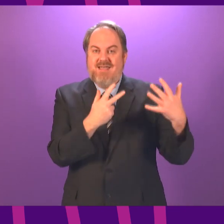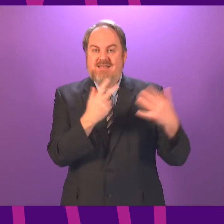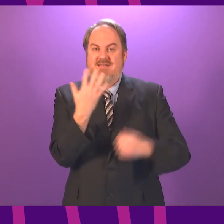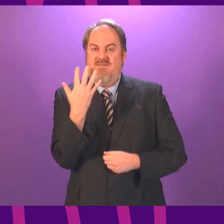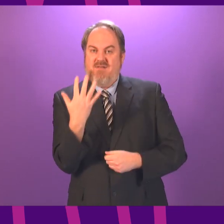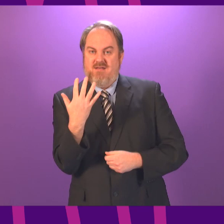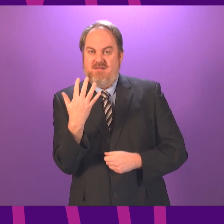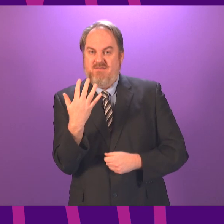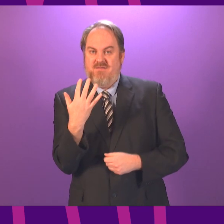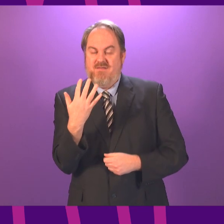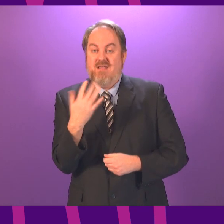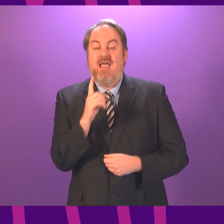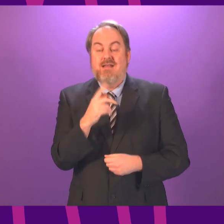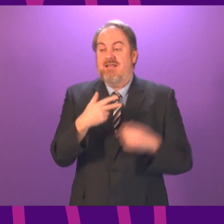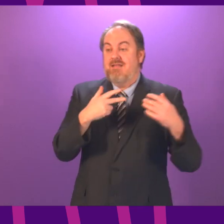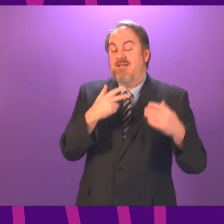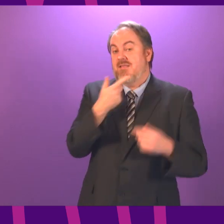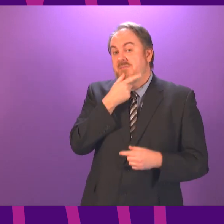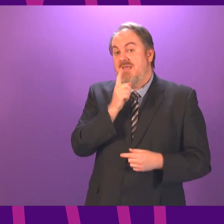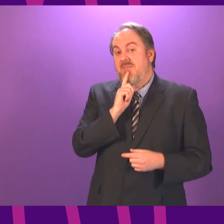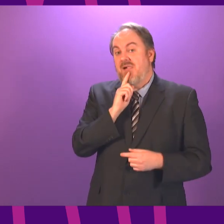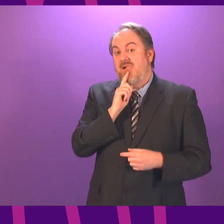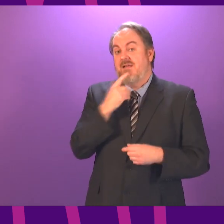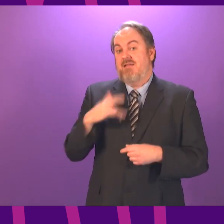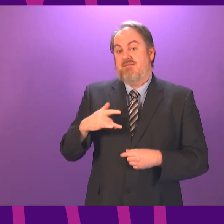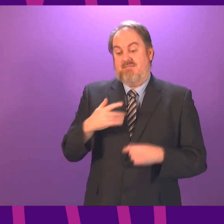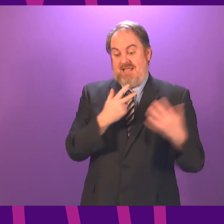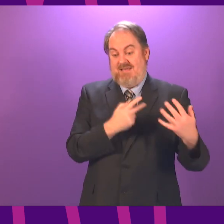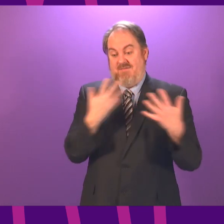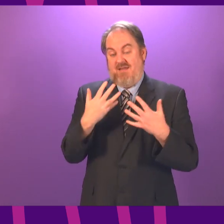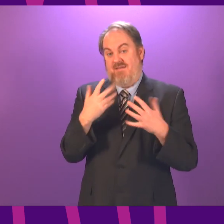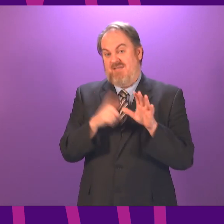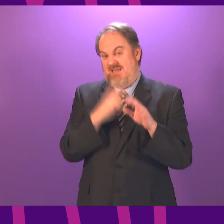who are living in the community were the next priority focus of the programme. It is reasonable